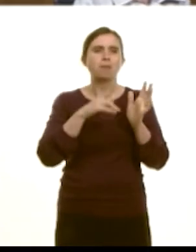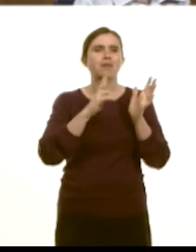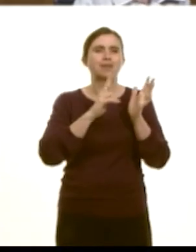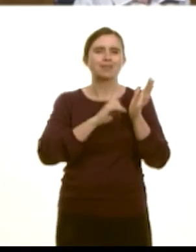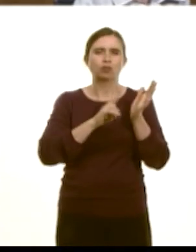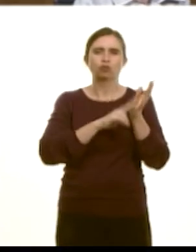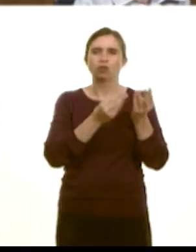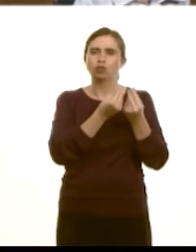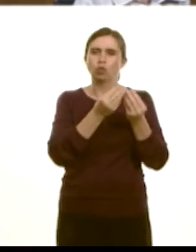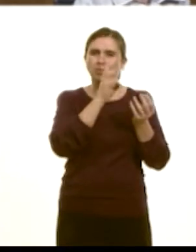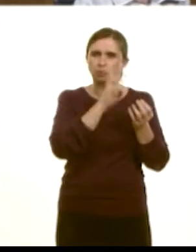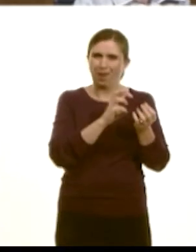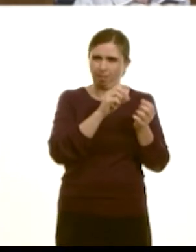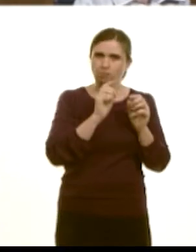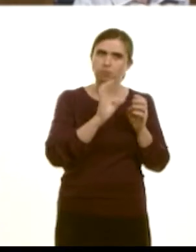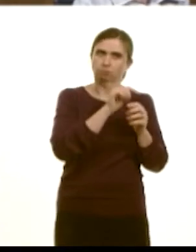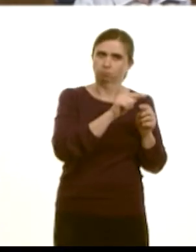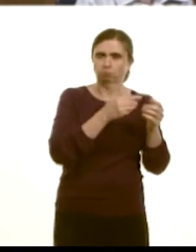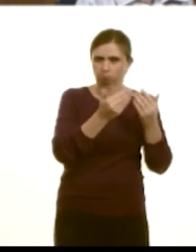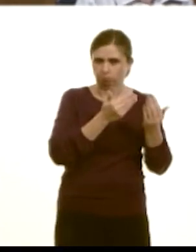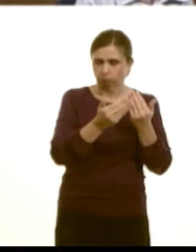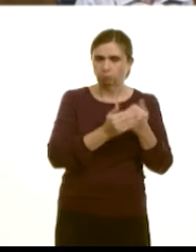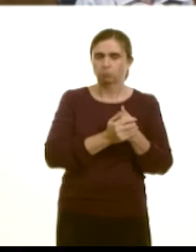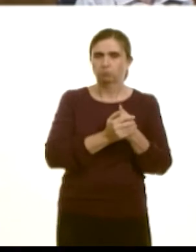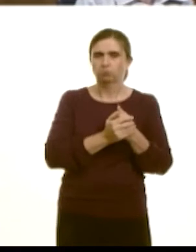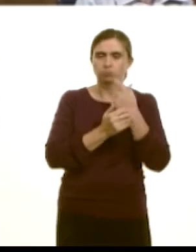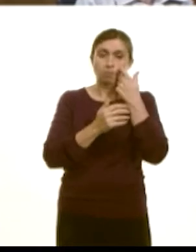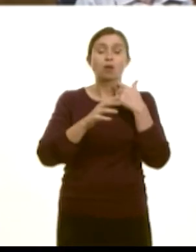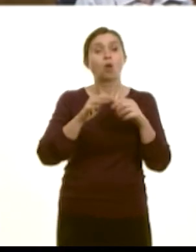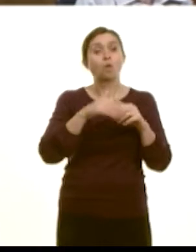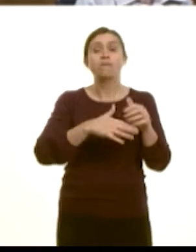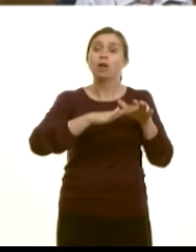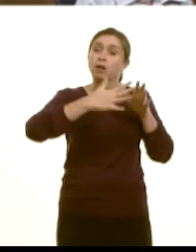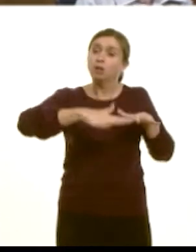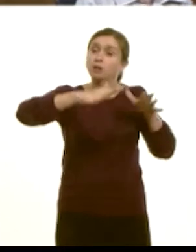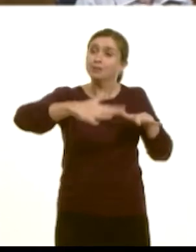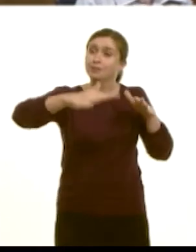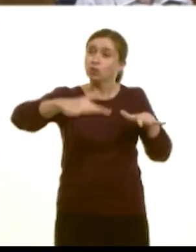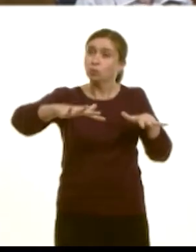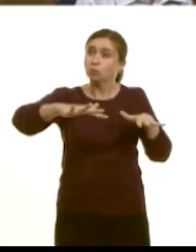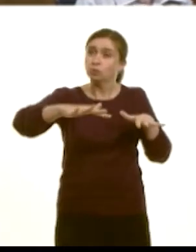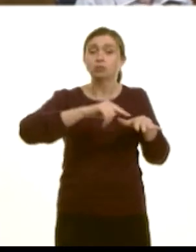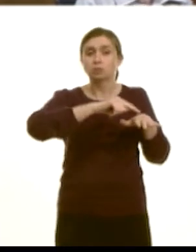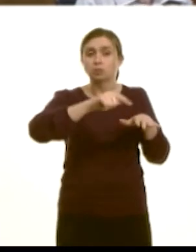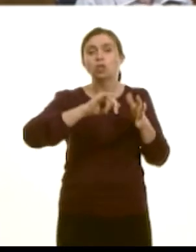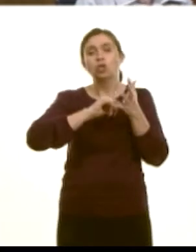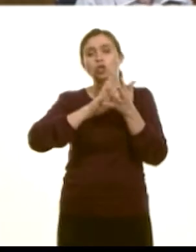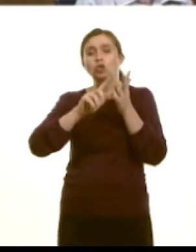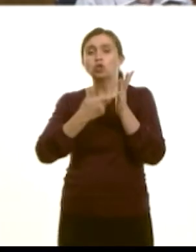but the key to flood management in terms of the coastline is via shoreline management plans.